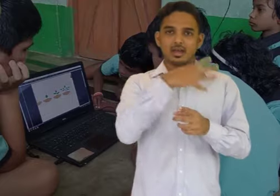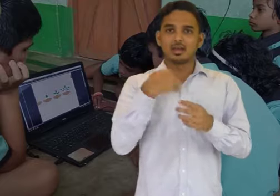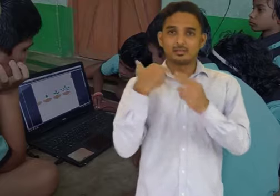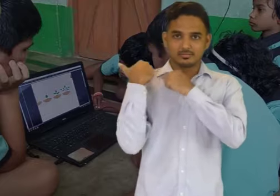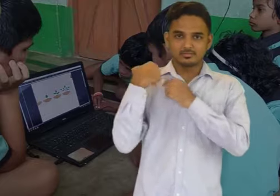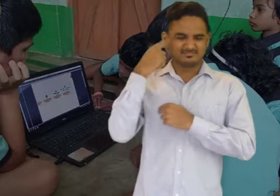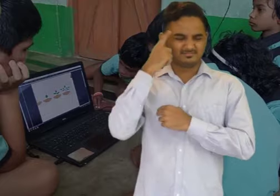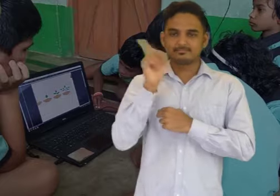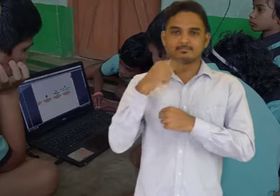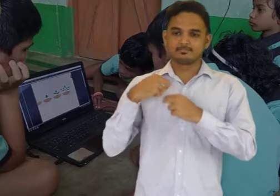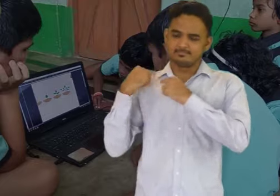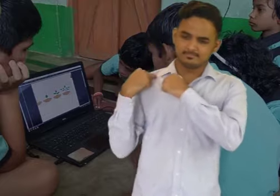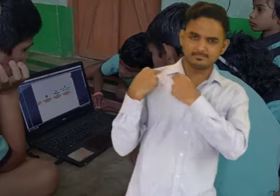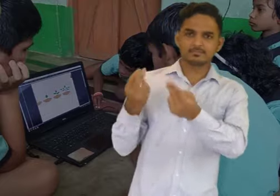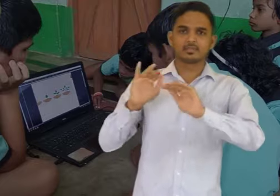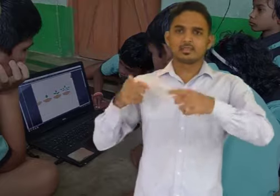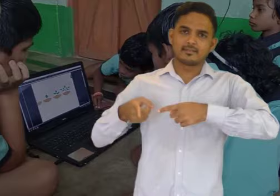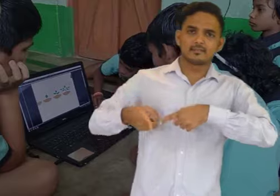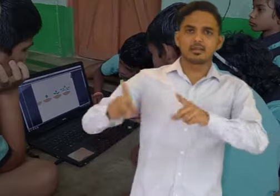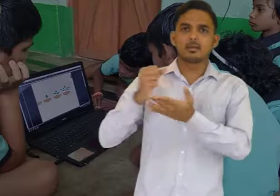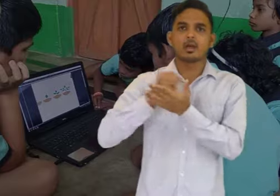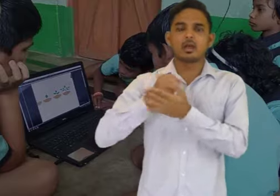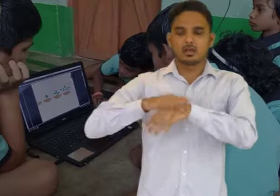images and then add them to their copies beside